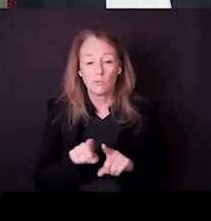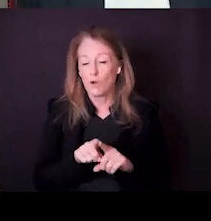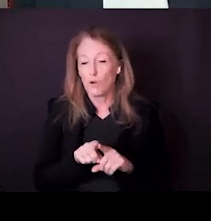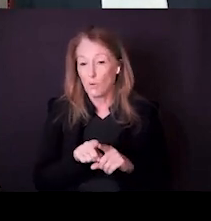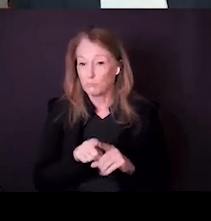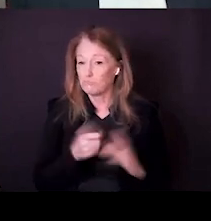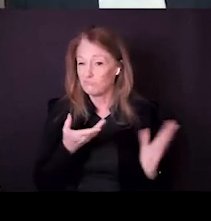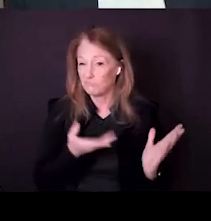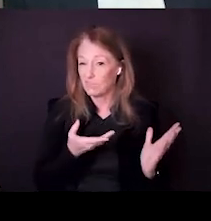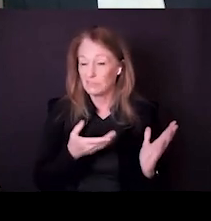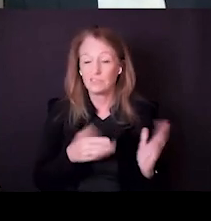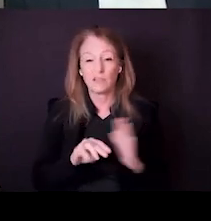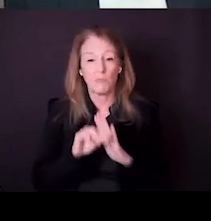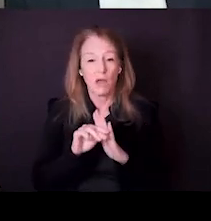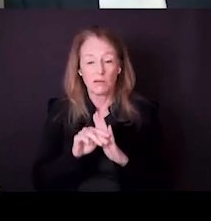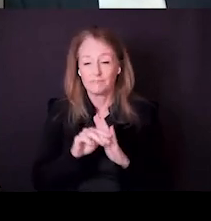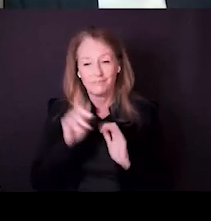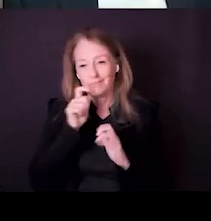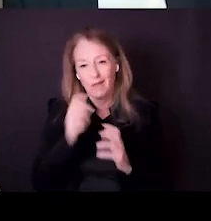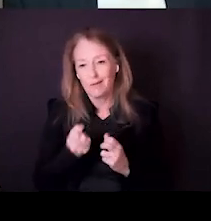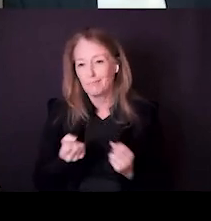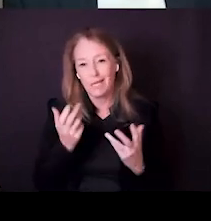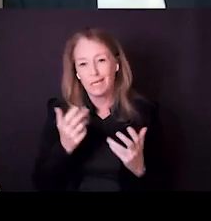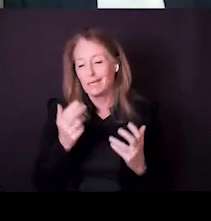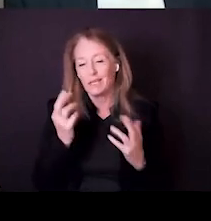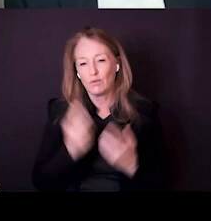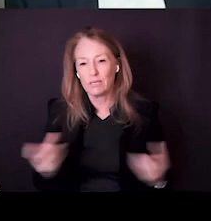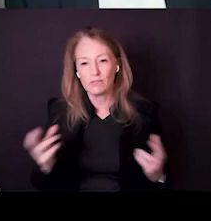LOT OF RESOURCES FOR PREVENTION, EARLY INTERVENTION, BECAUSE WE